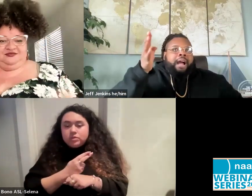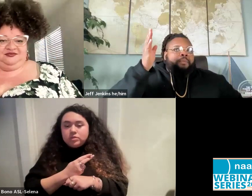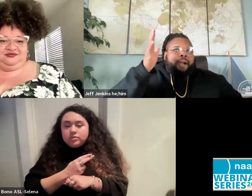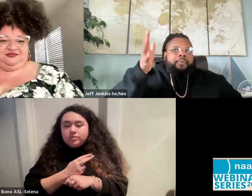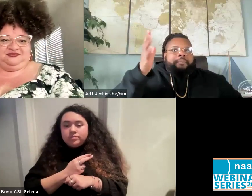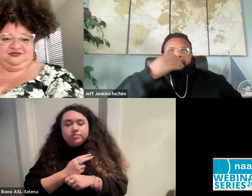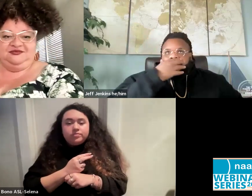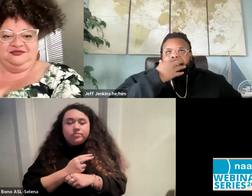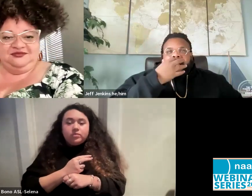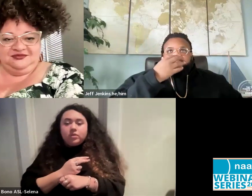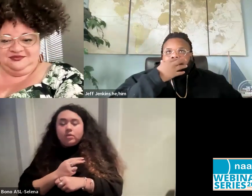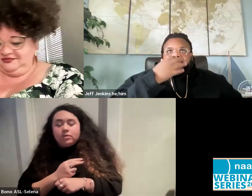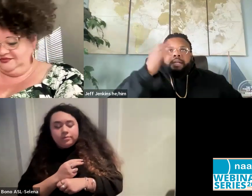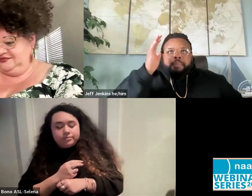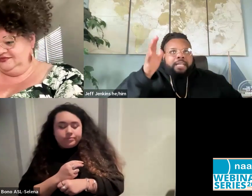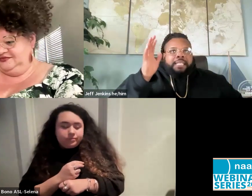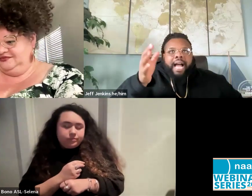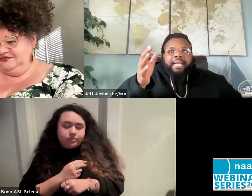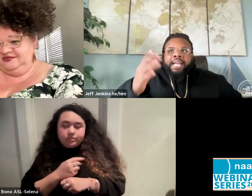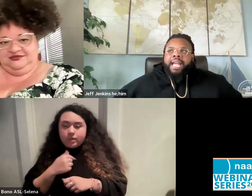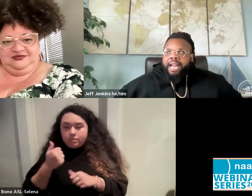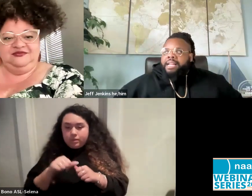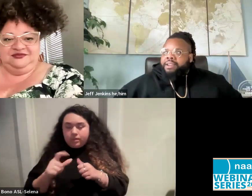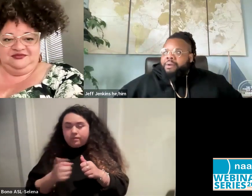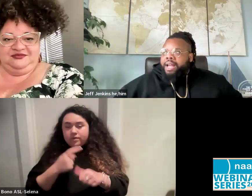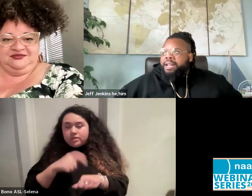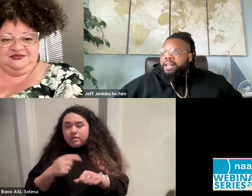I remember the first time just using plus size and I was like, you know what?